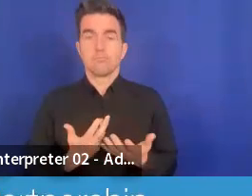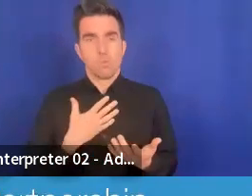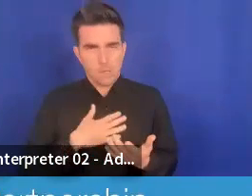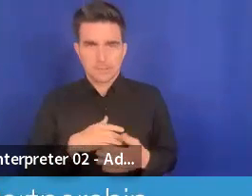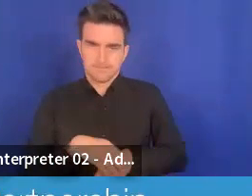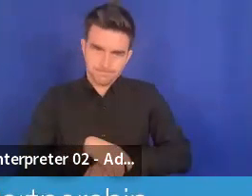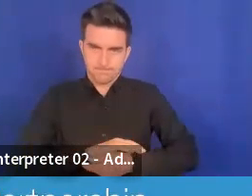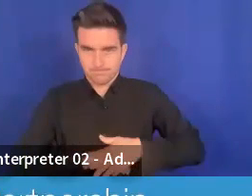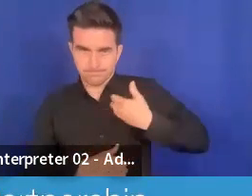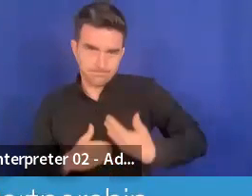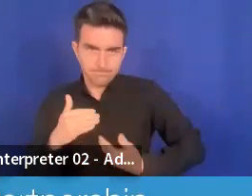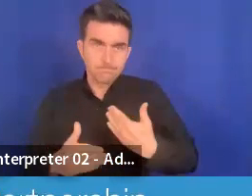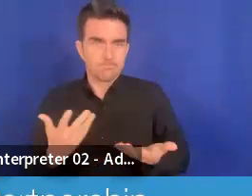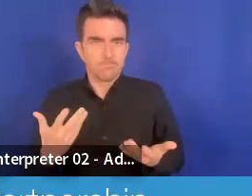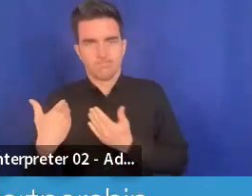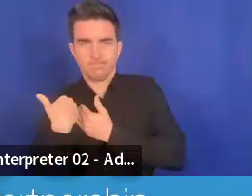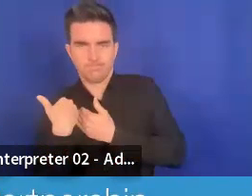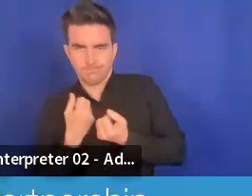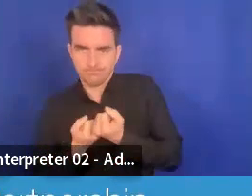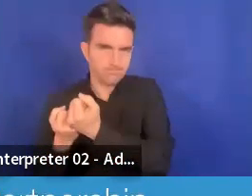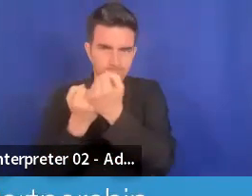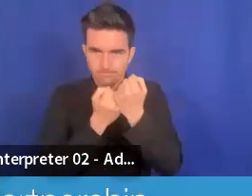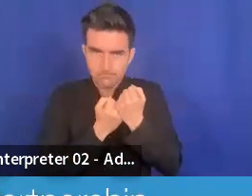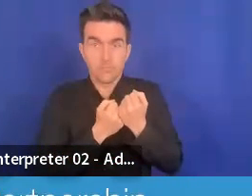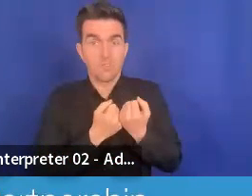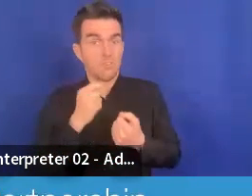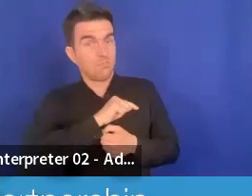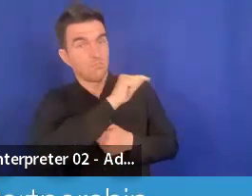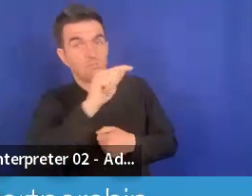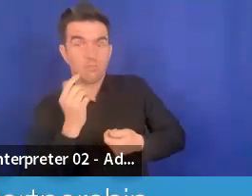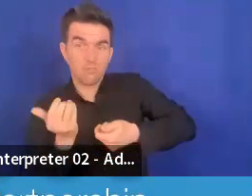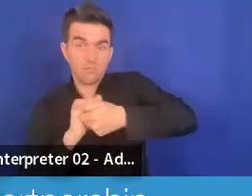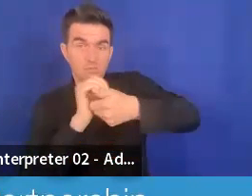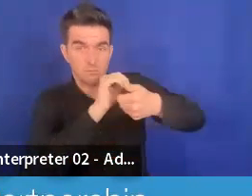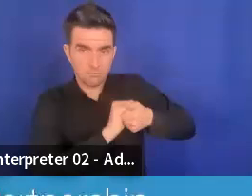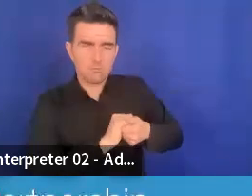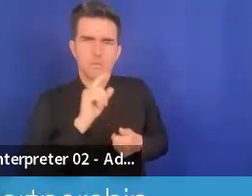but as accountability holding, holding governments accountable to their commitments.